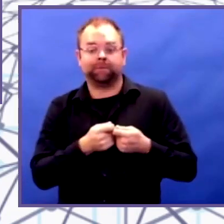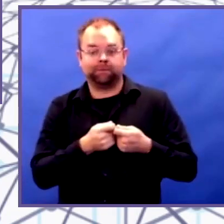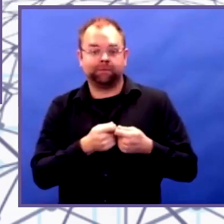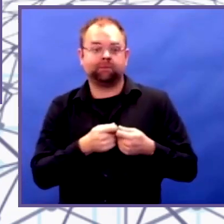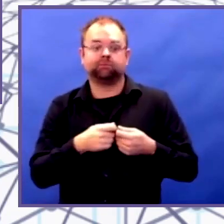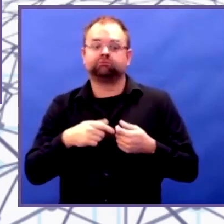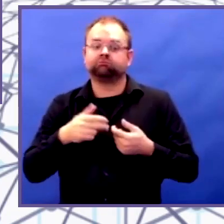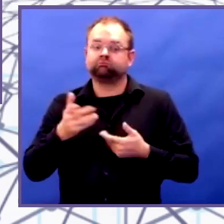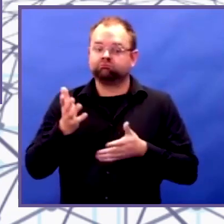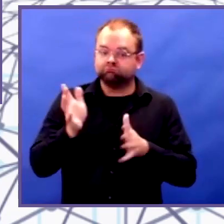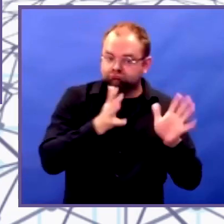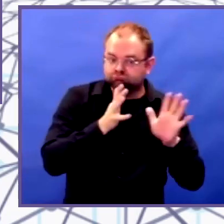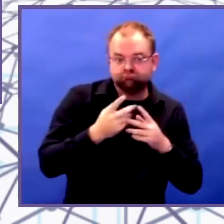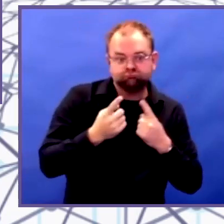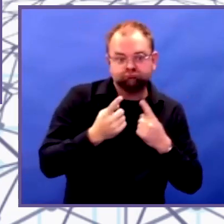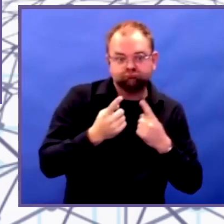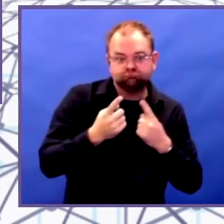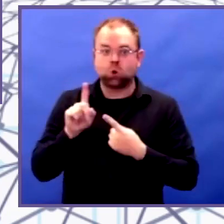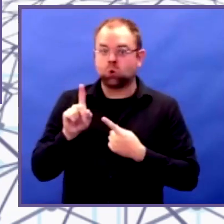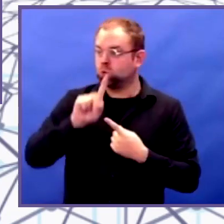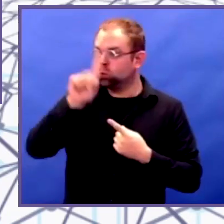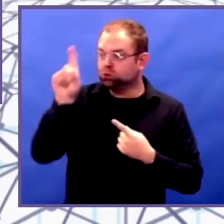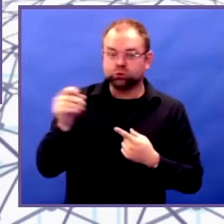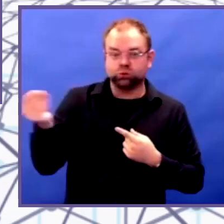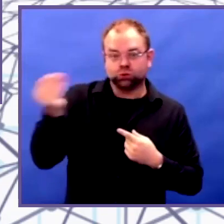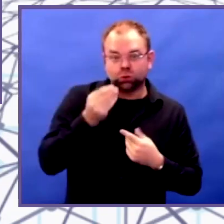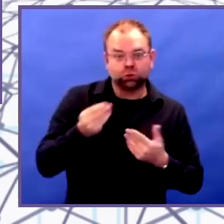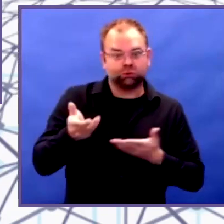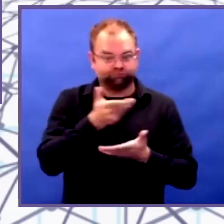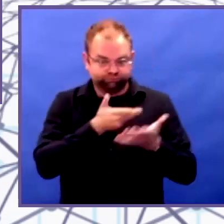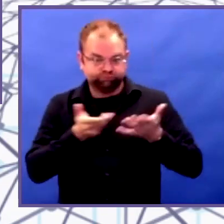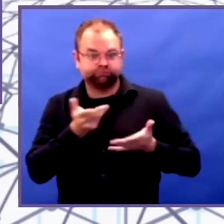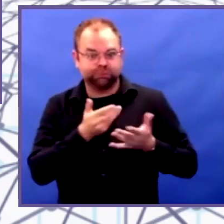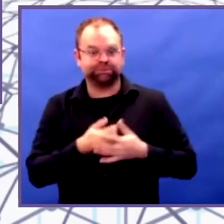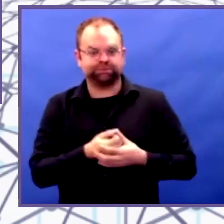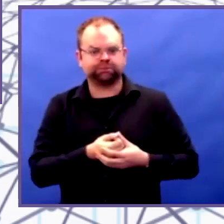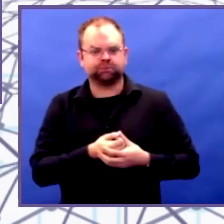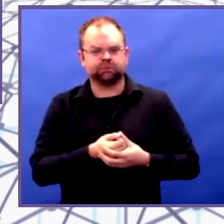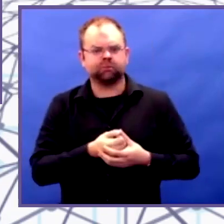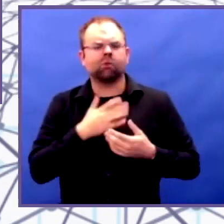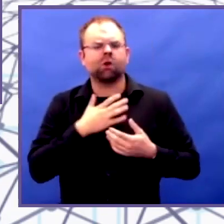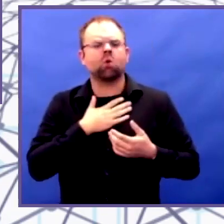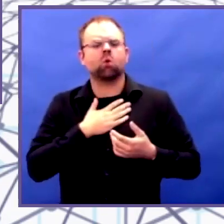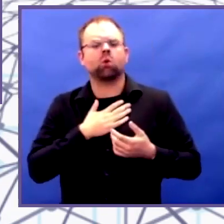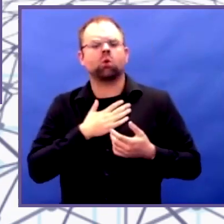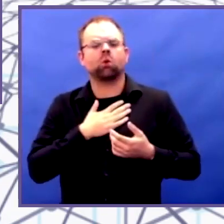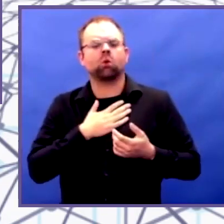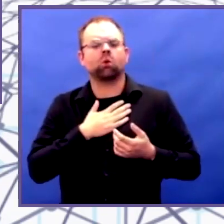It is not that everything you find in our city is free, but because it began as a home